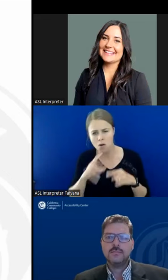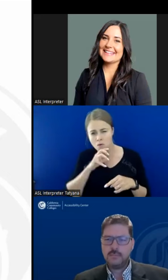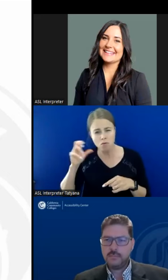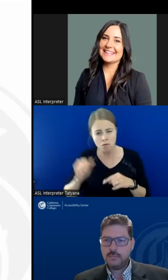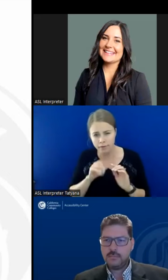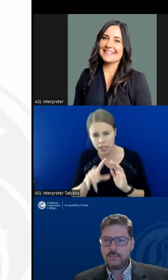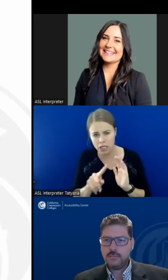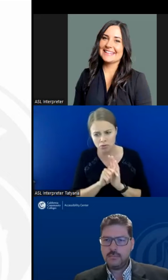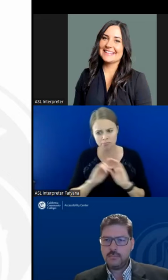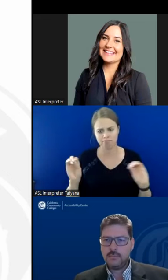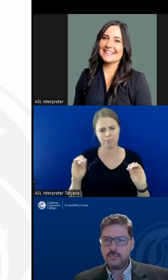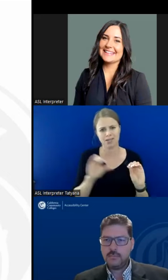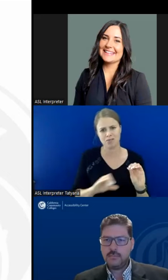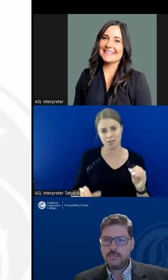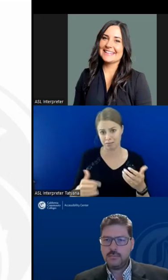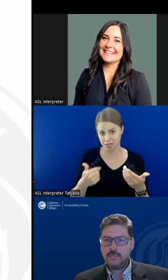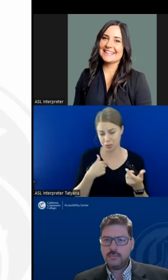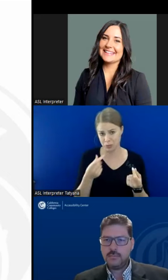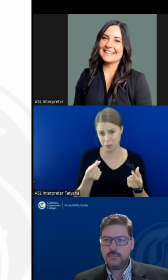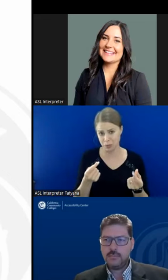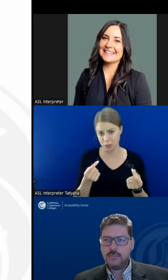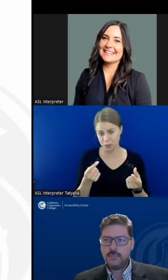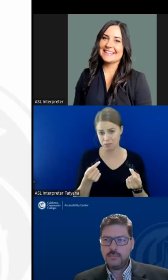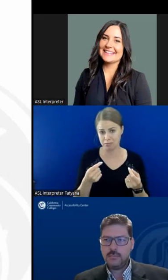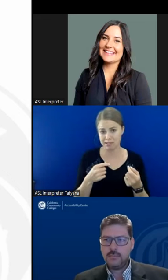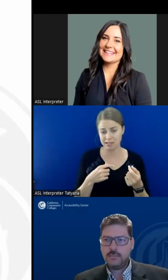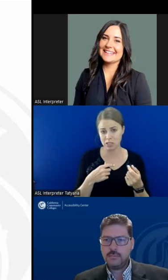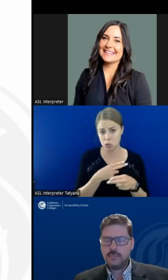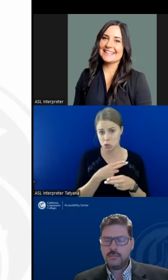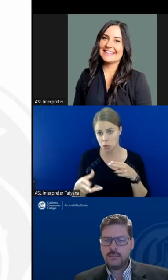So can I put a short description of the videos?